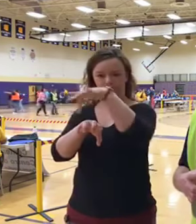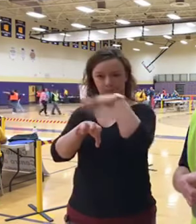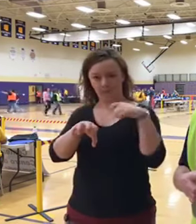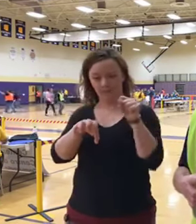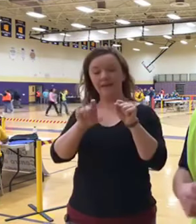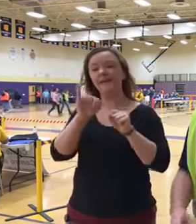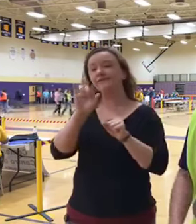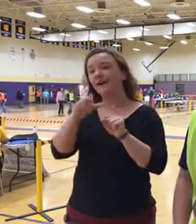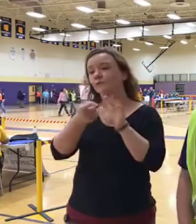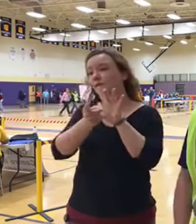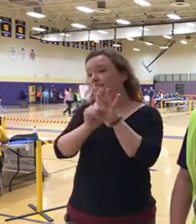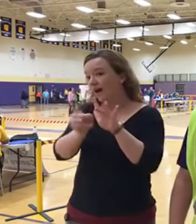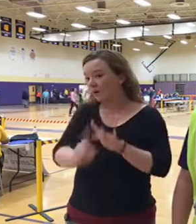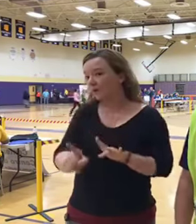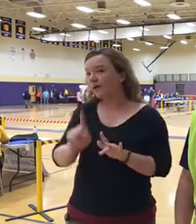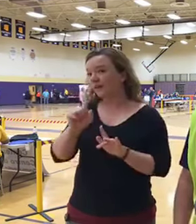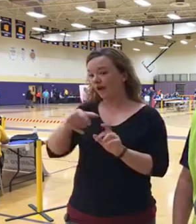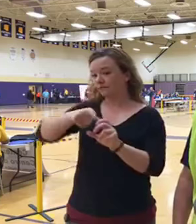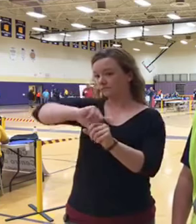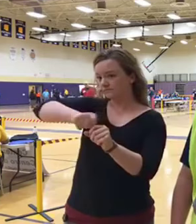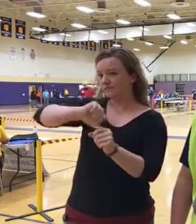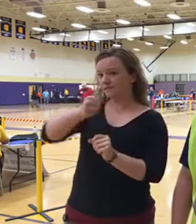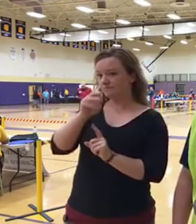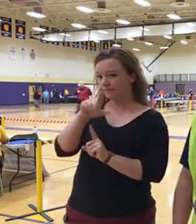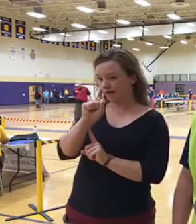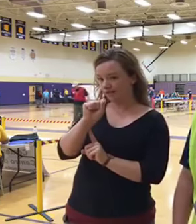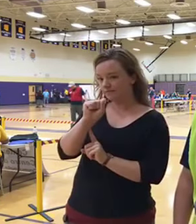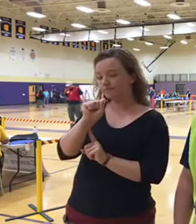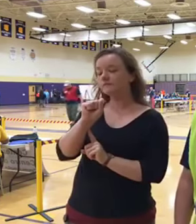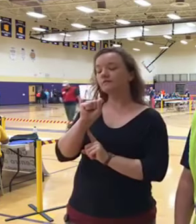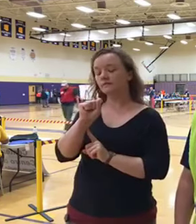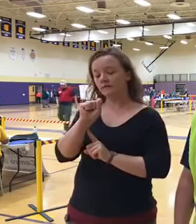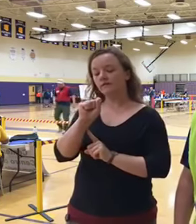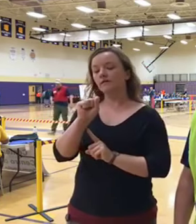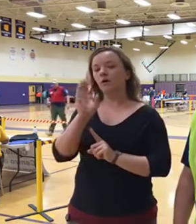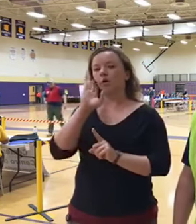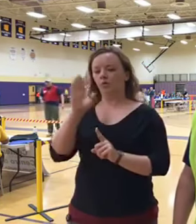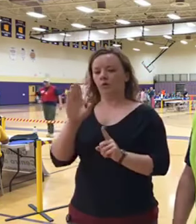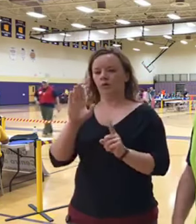evacuation in there, as a result of something happening at Palo Verde,